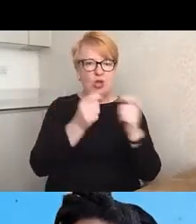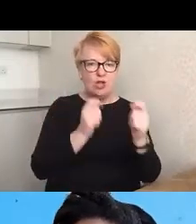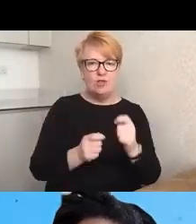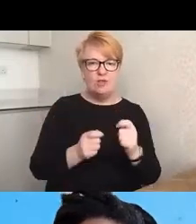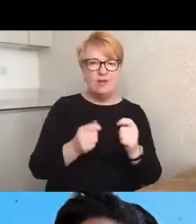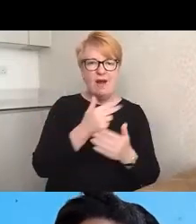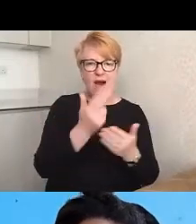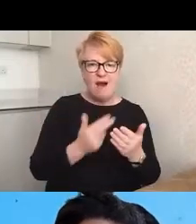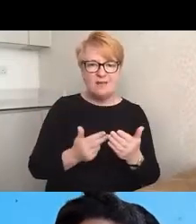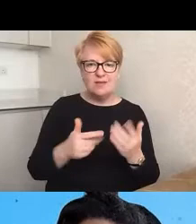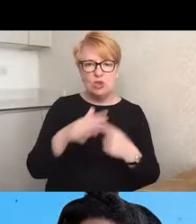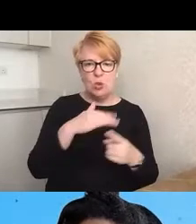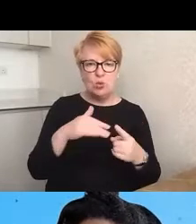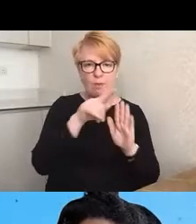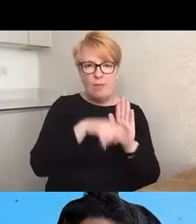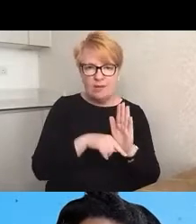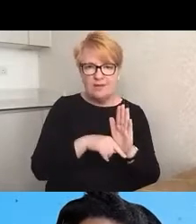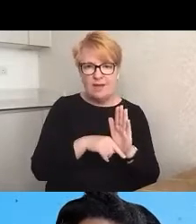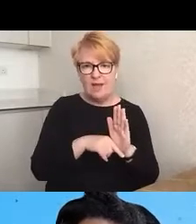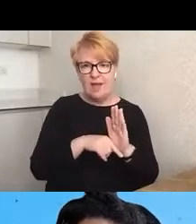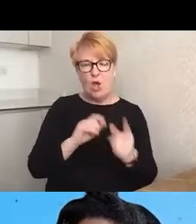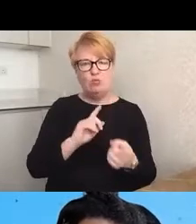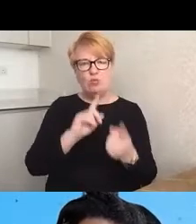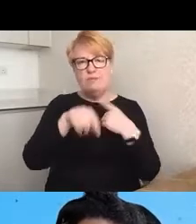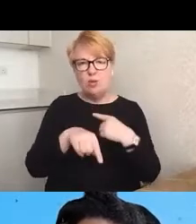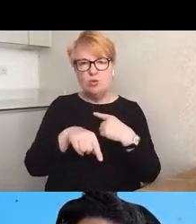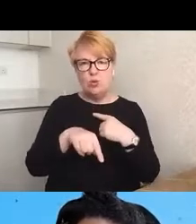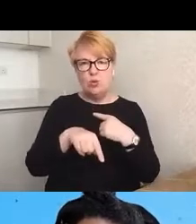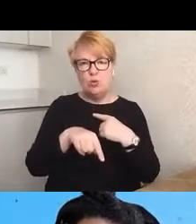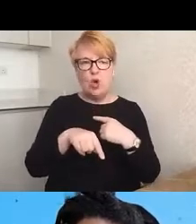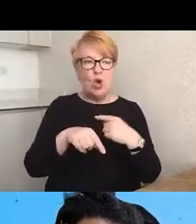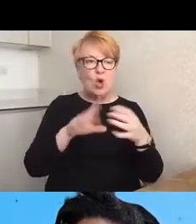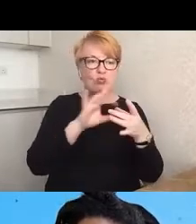Notably, these have been in response to breakdowns in relations and dialogues between,